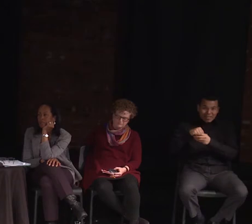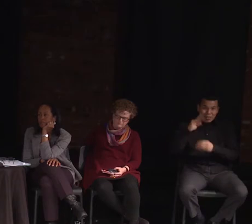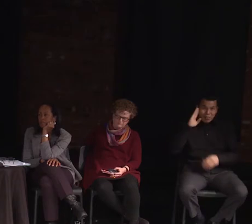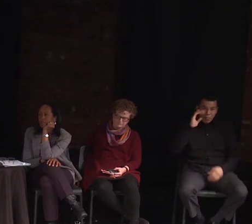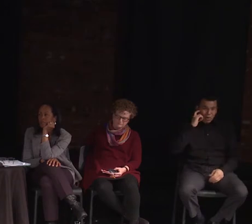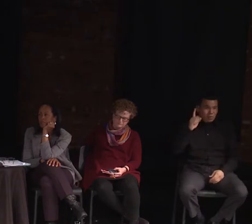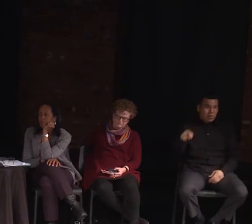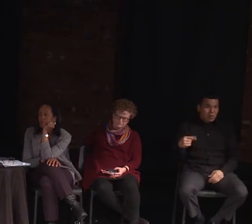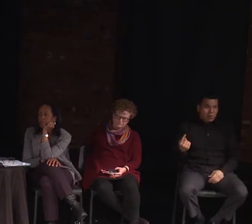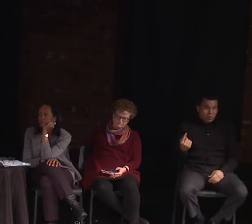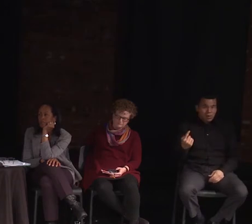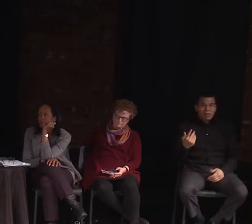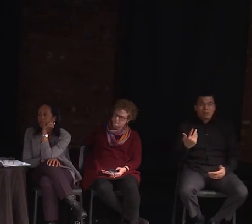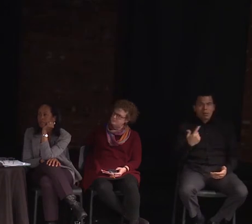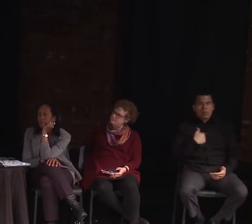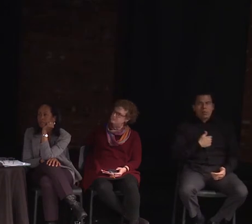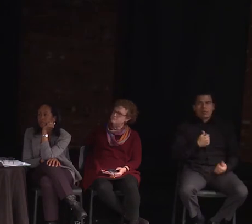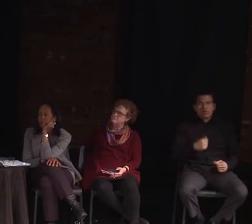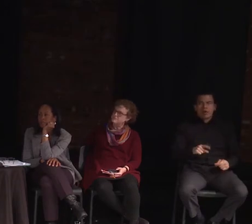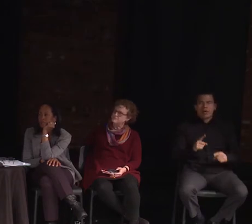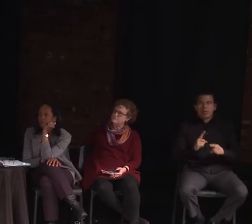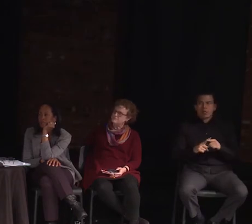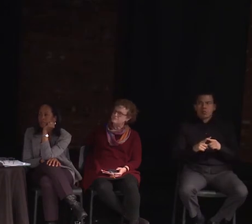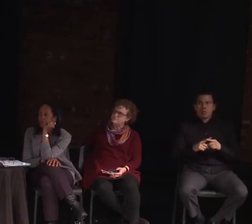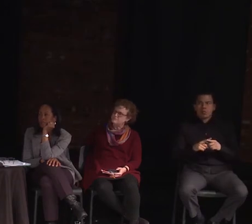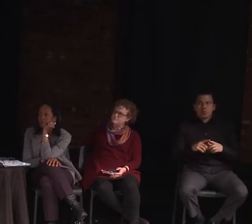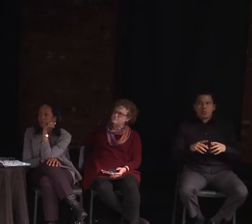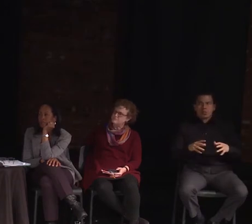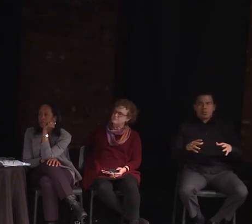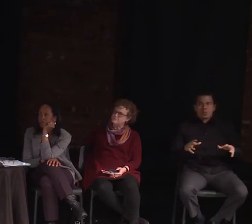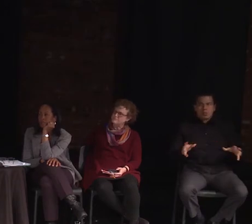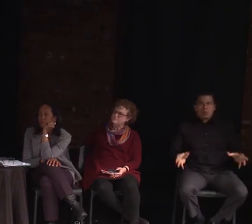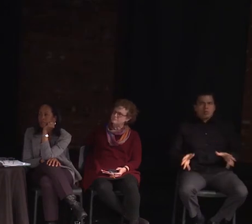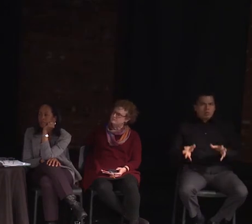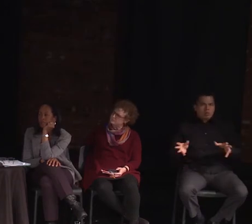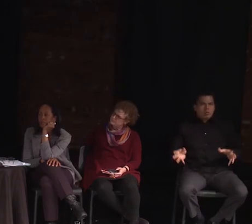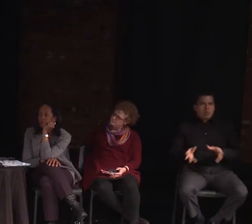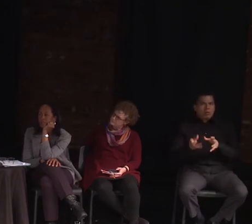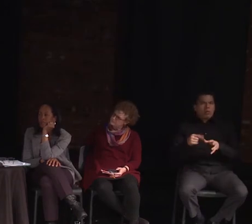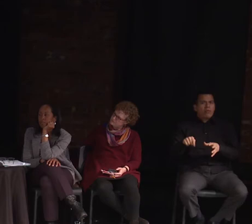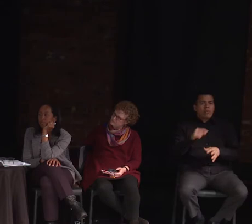We were trying to do things to shore up these nonprofits doing excellent work.